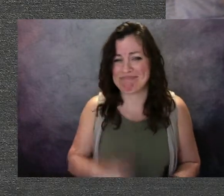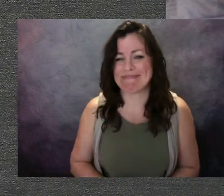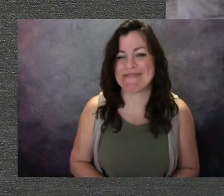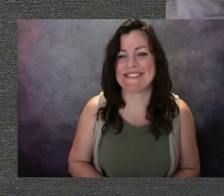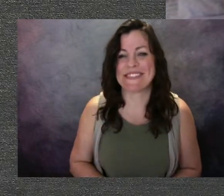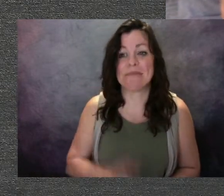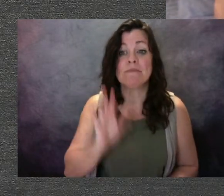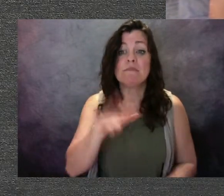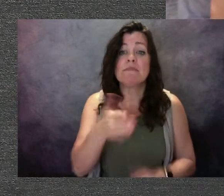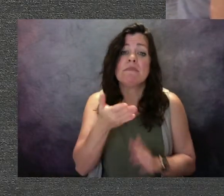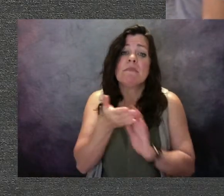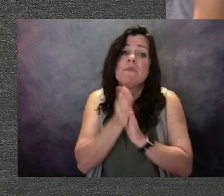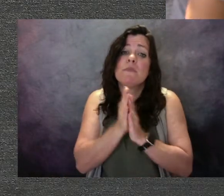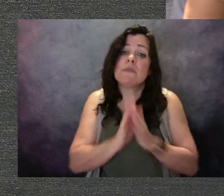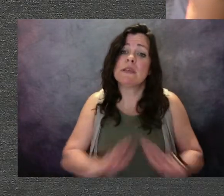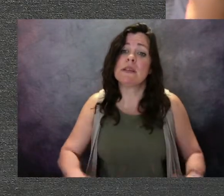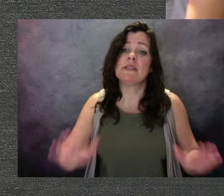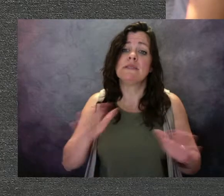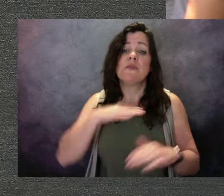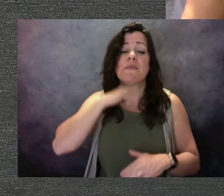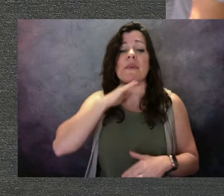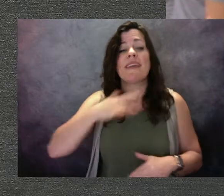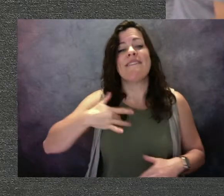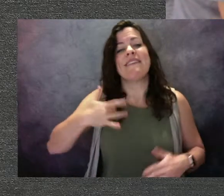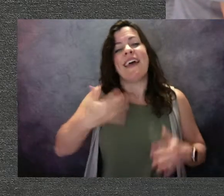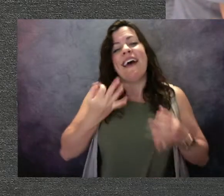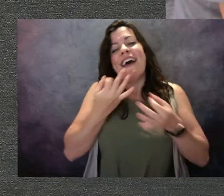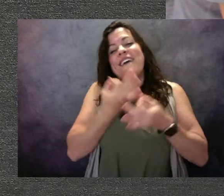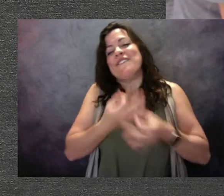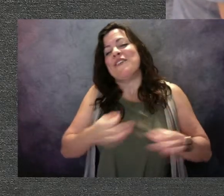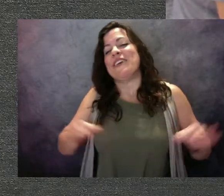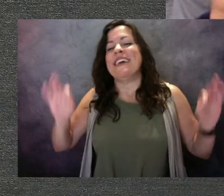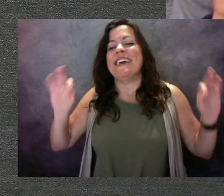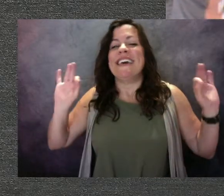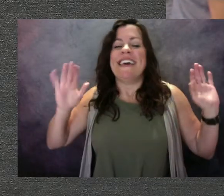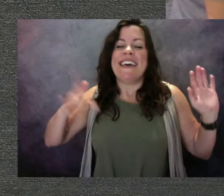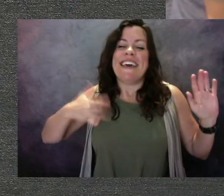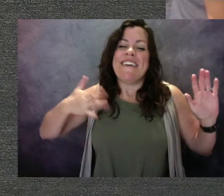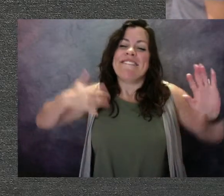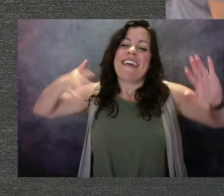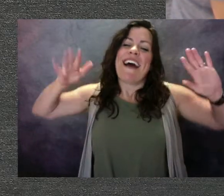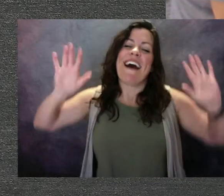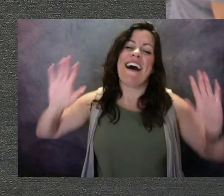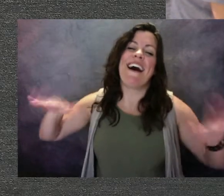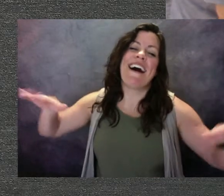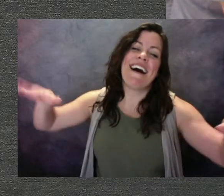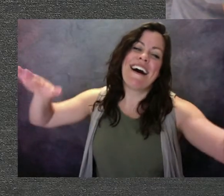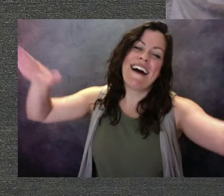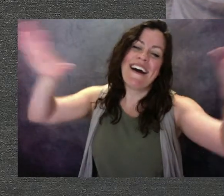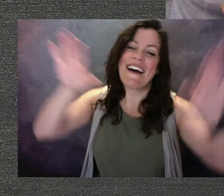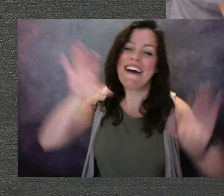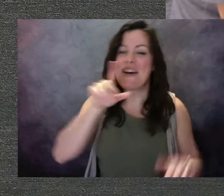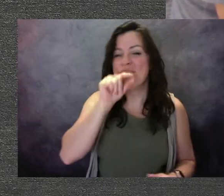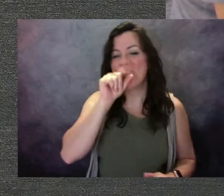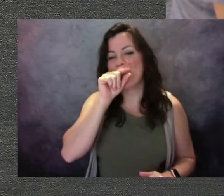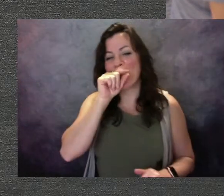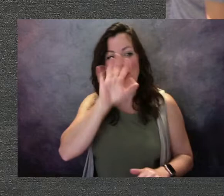"Peaceful piggies feel free like a bird and as calm as a lake or a pond on a clear, cool night."